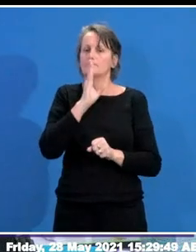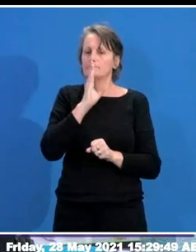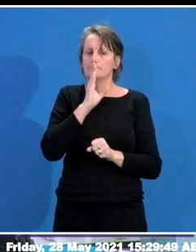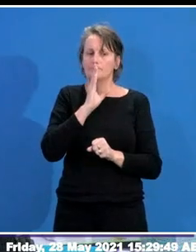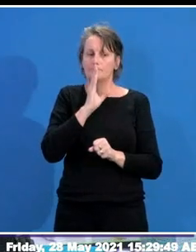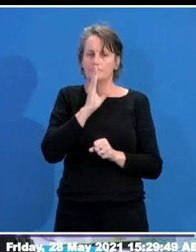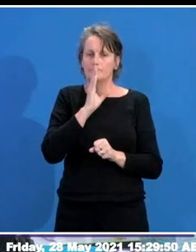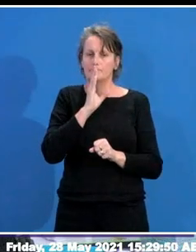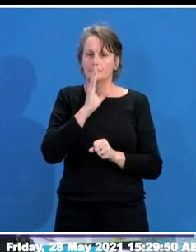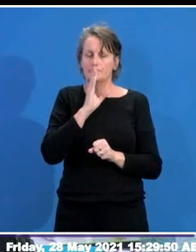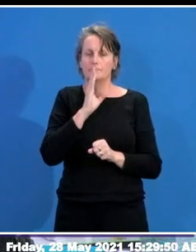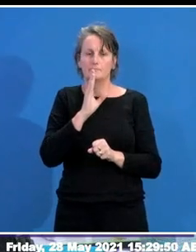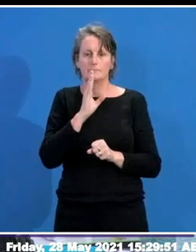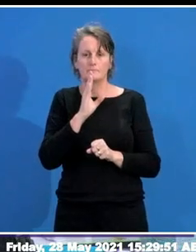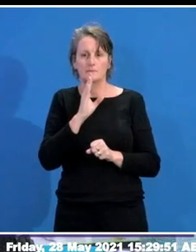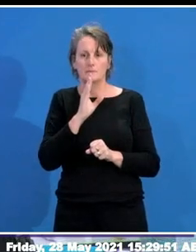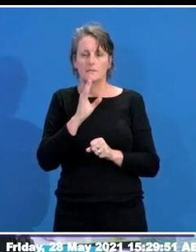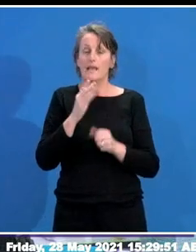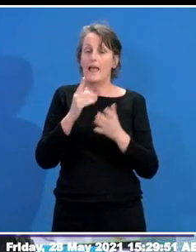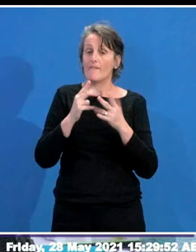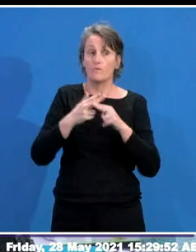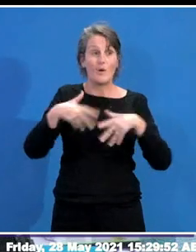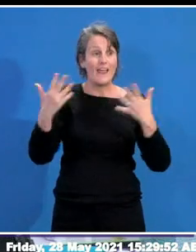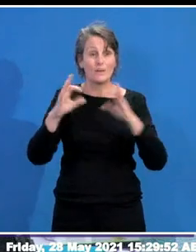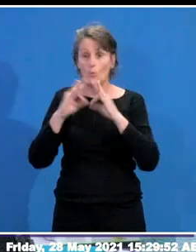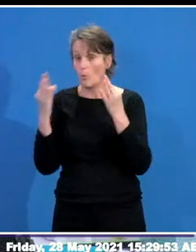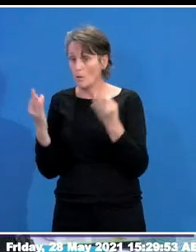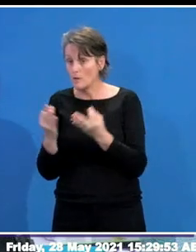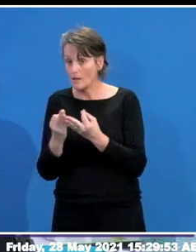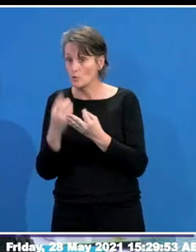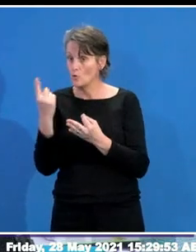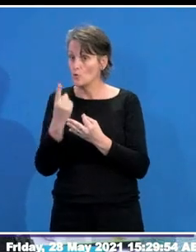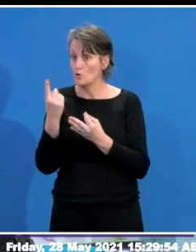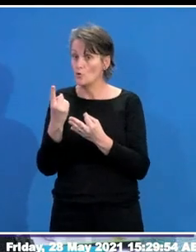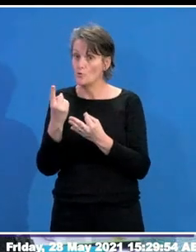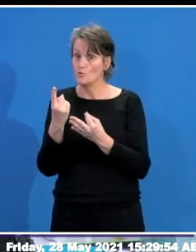parties with leave to appear and to any organisation that received a procedural